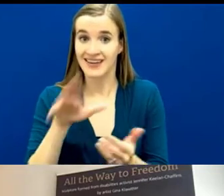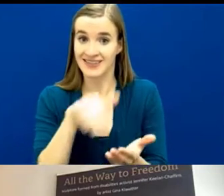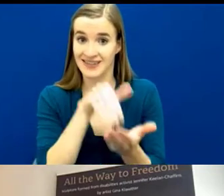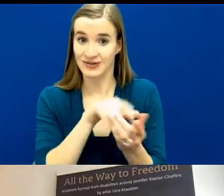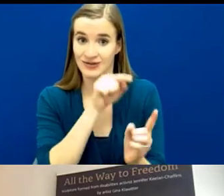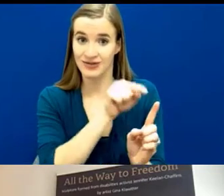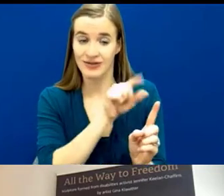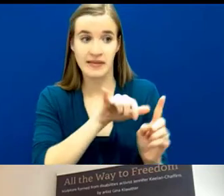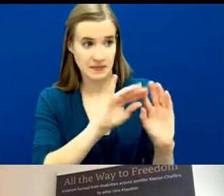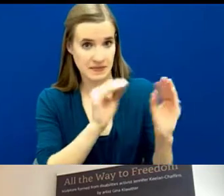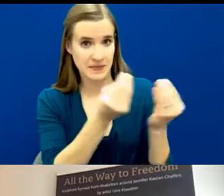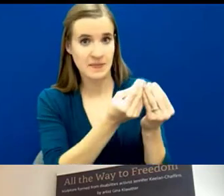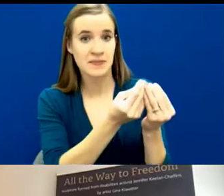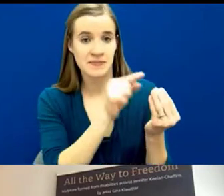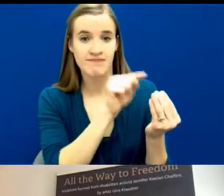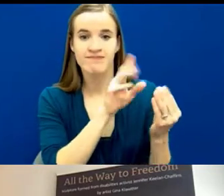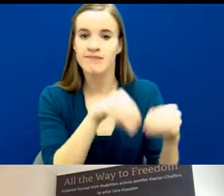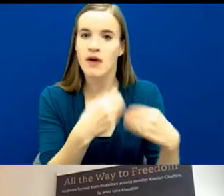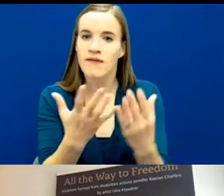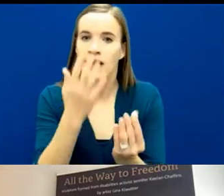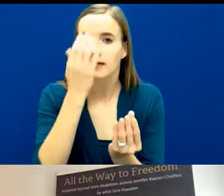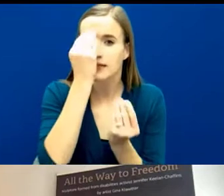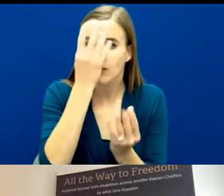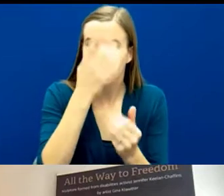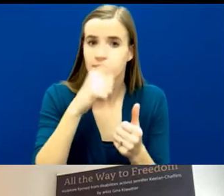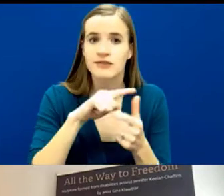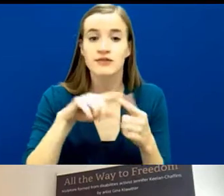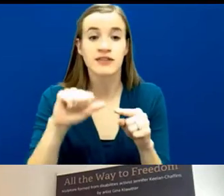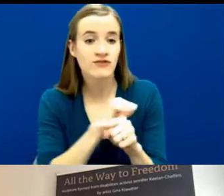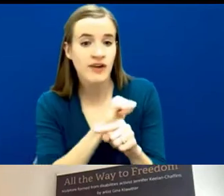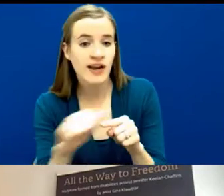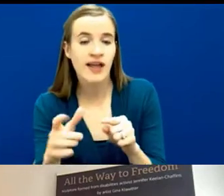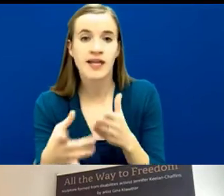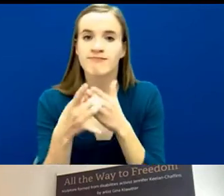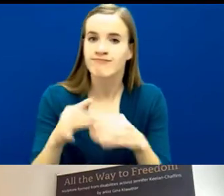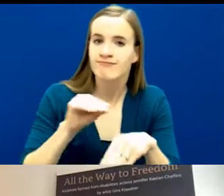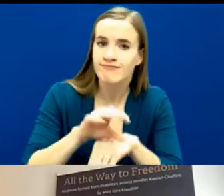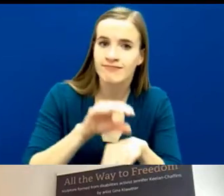that provides information, training and guidance on the ADA to people in Alaska,